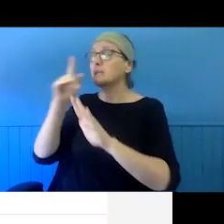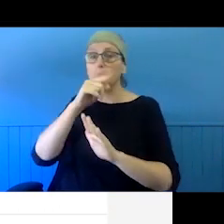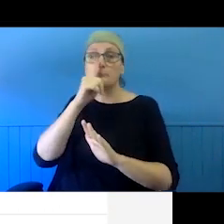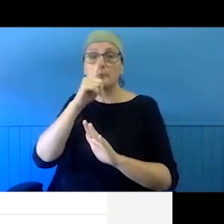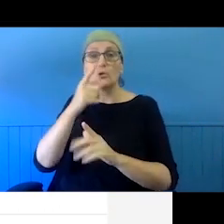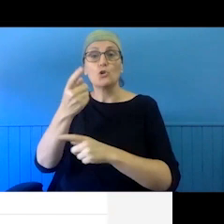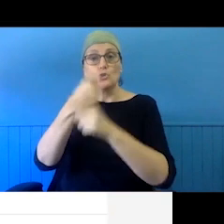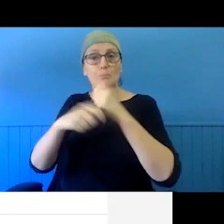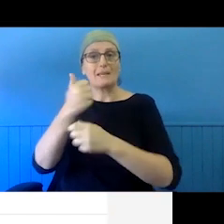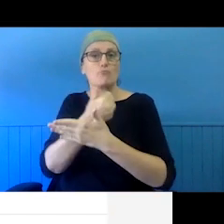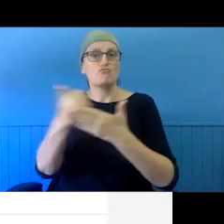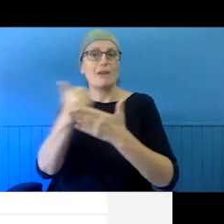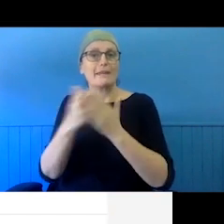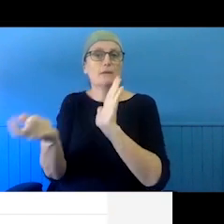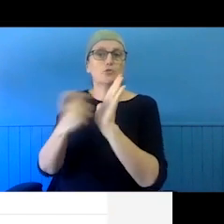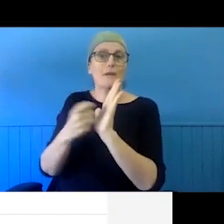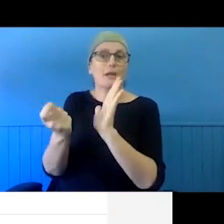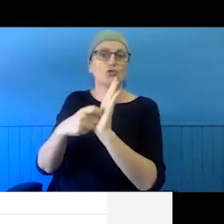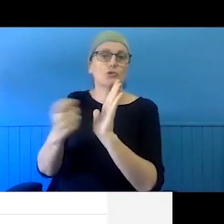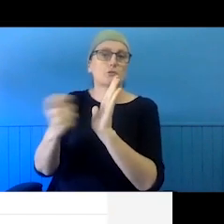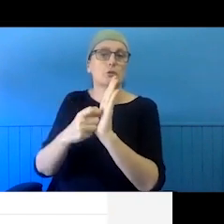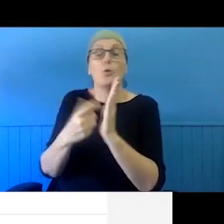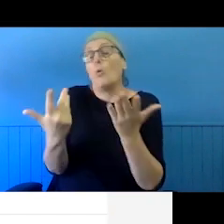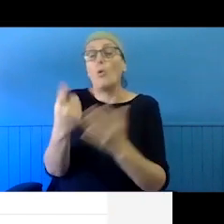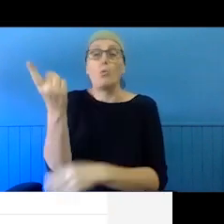one-off donations. Now, 650,000 people regularly donate to The